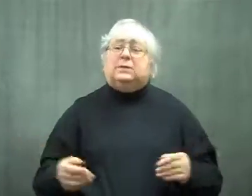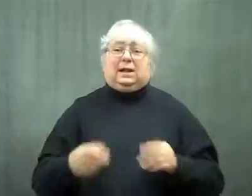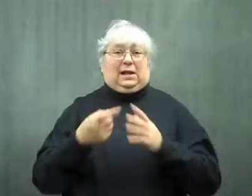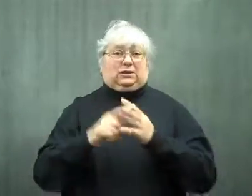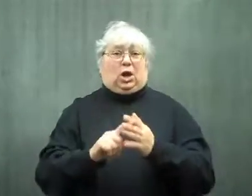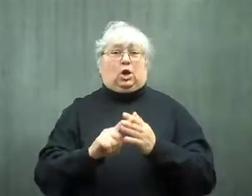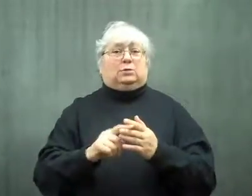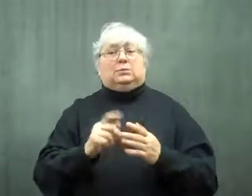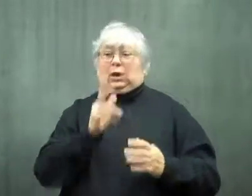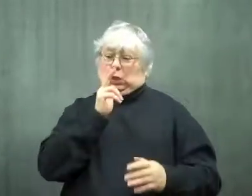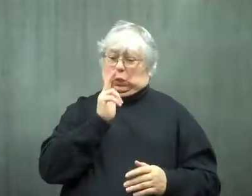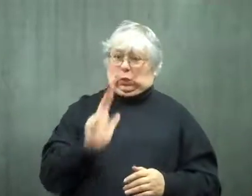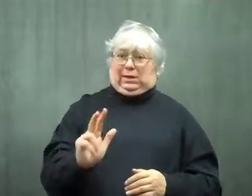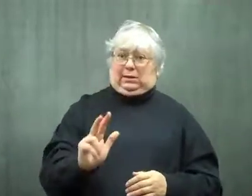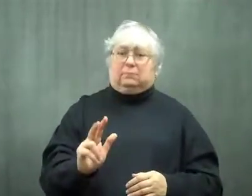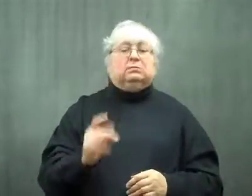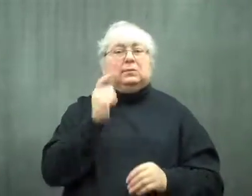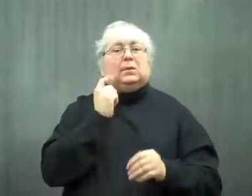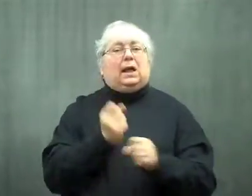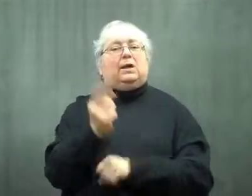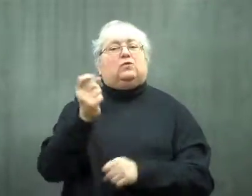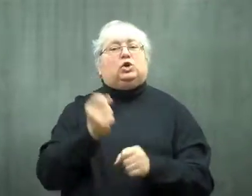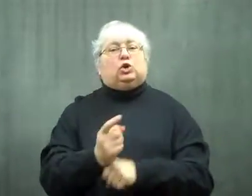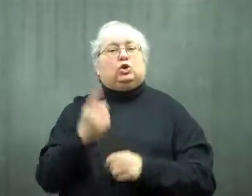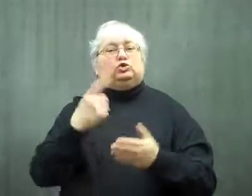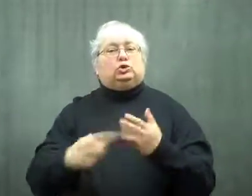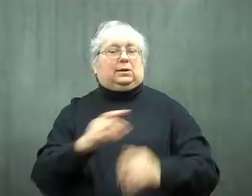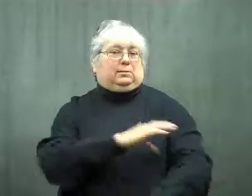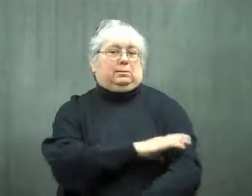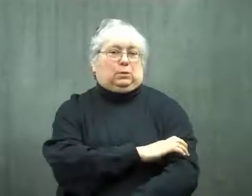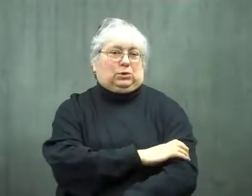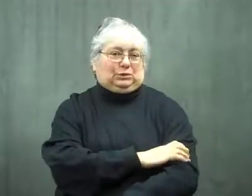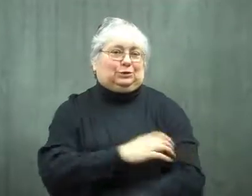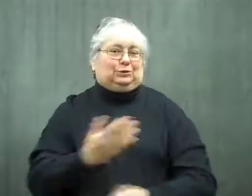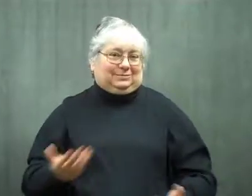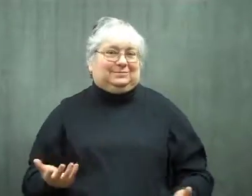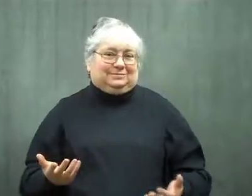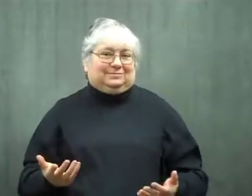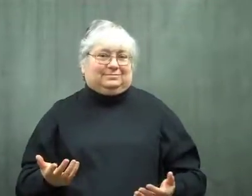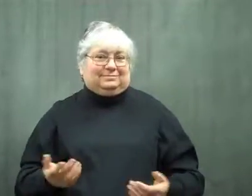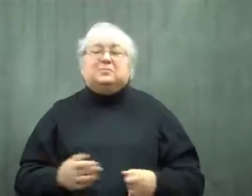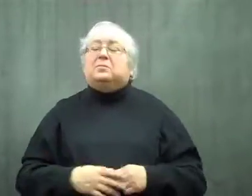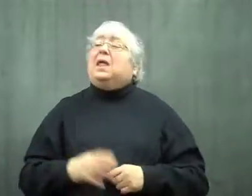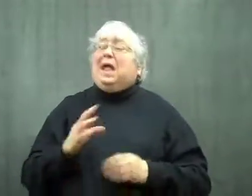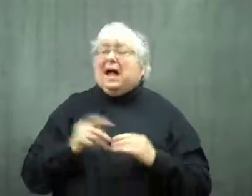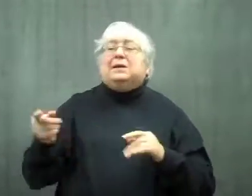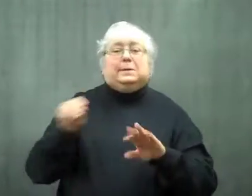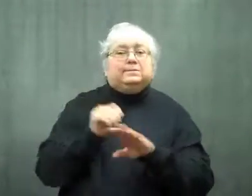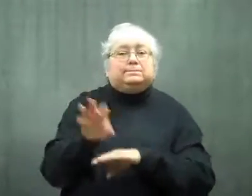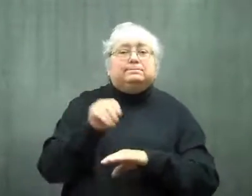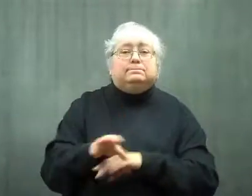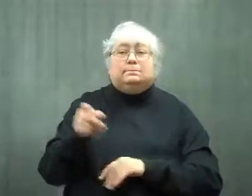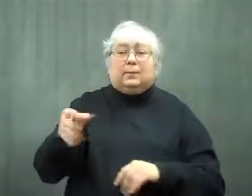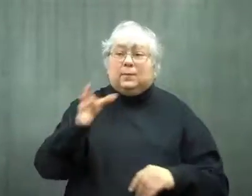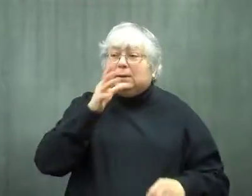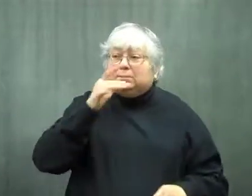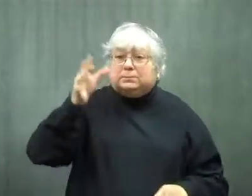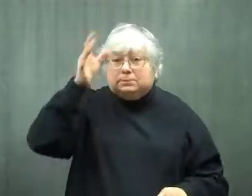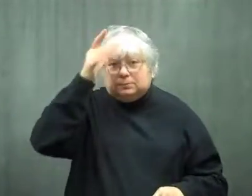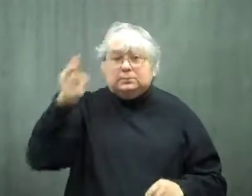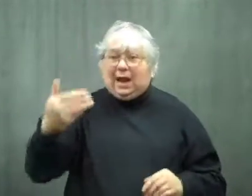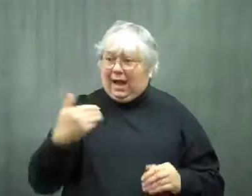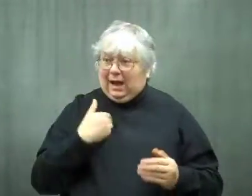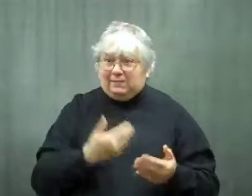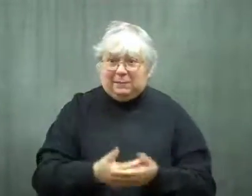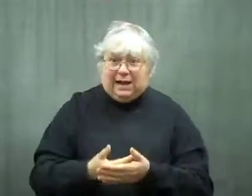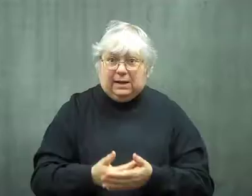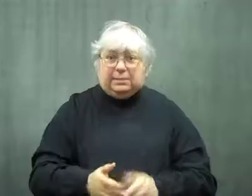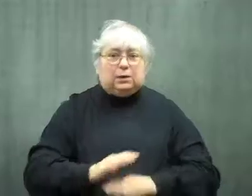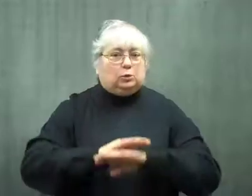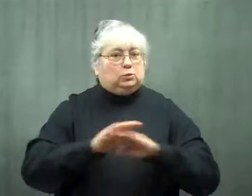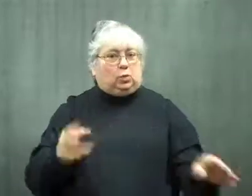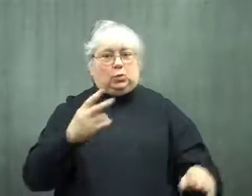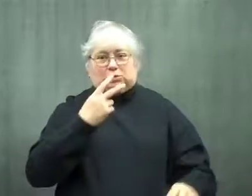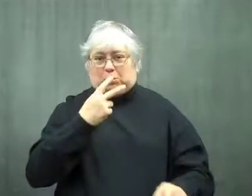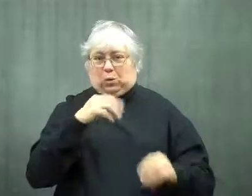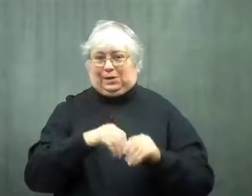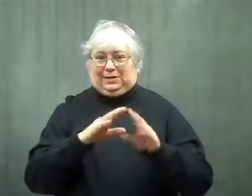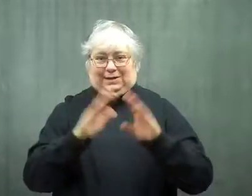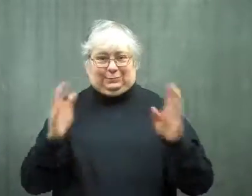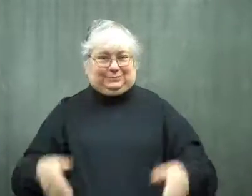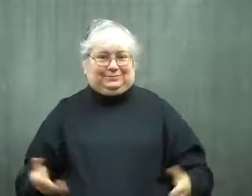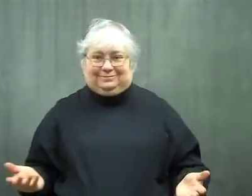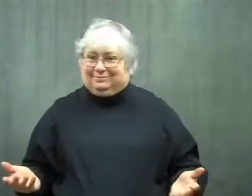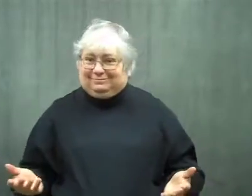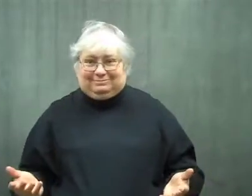Blood pressure testing should be done yearly starting at age 3.